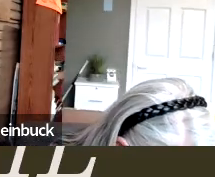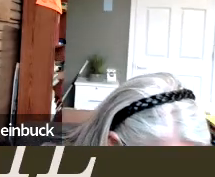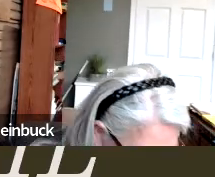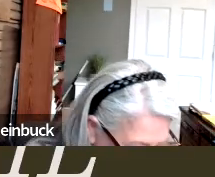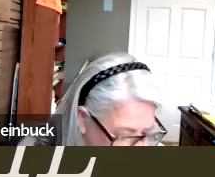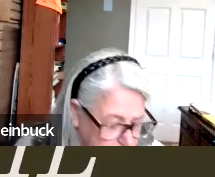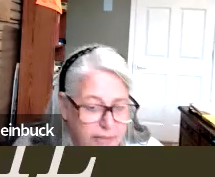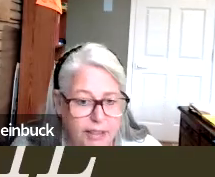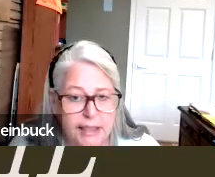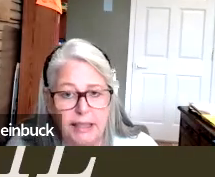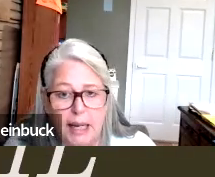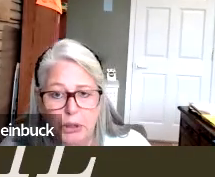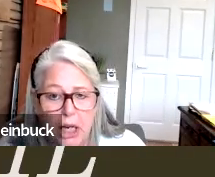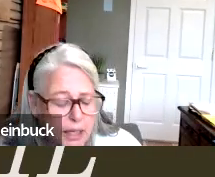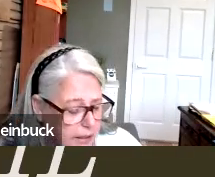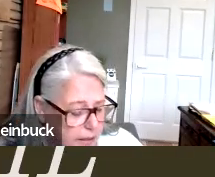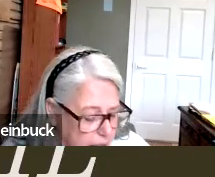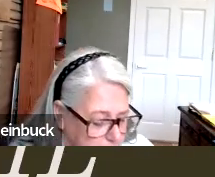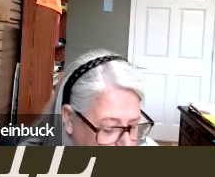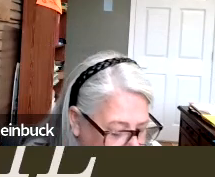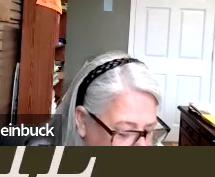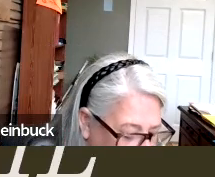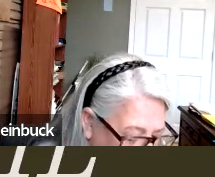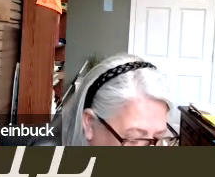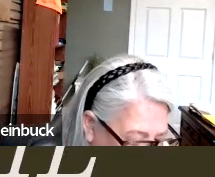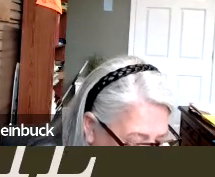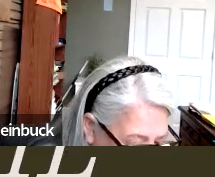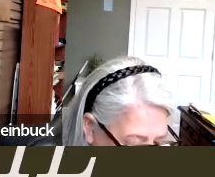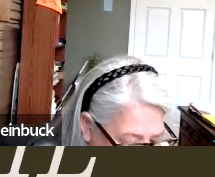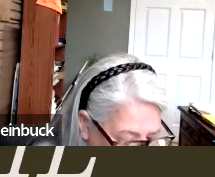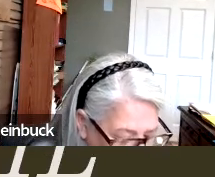So, that's just in our center, we speak English, Spanish, Romanian, and ASL.